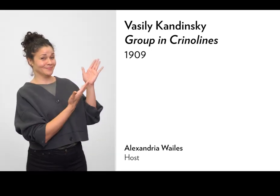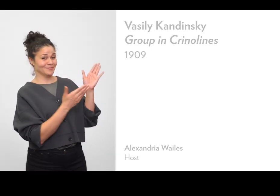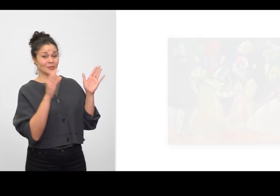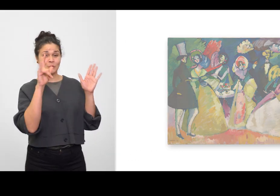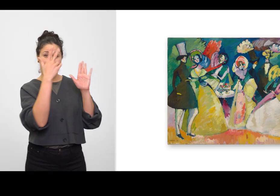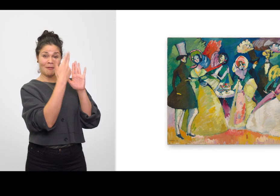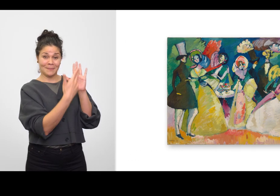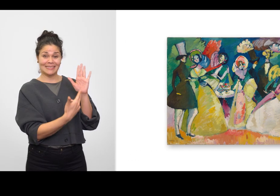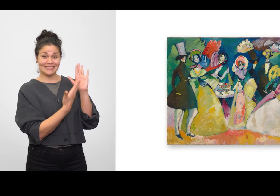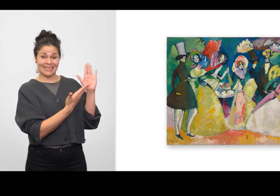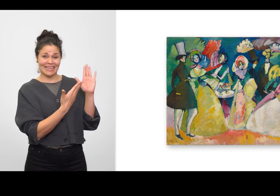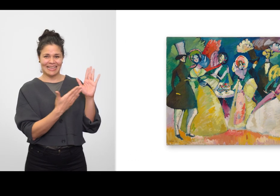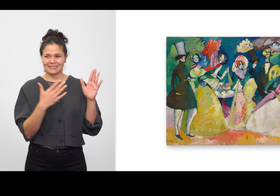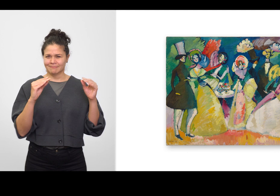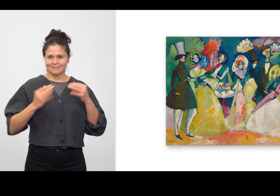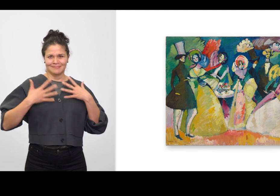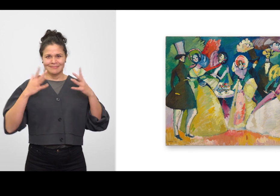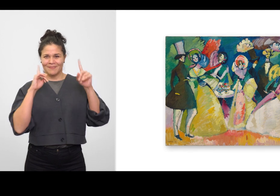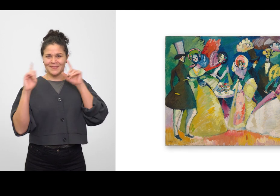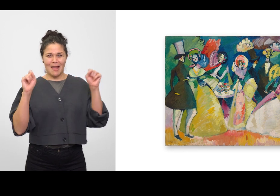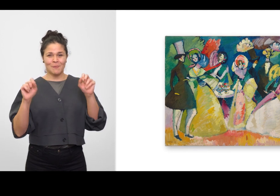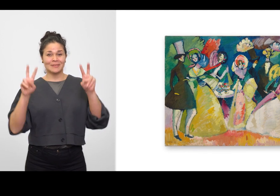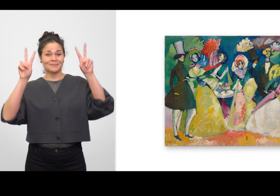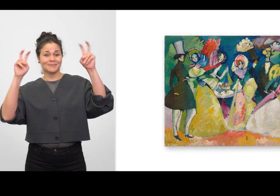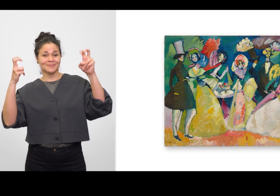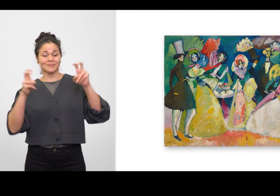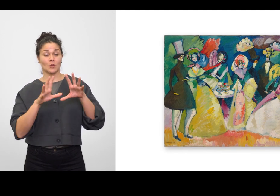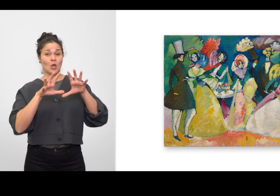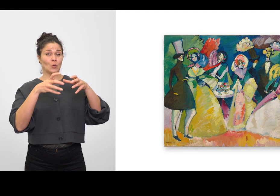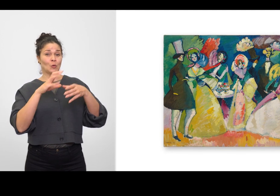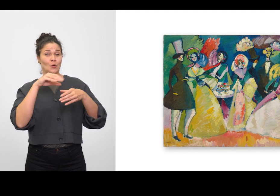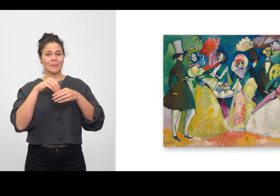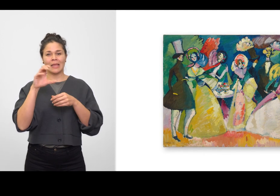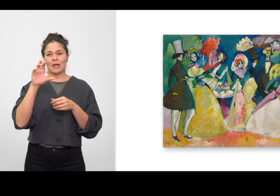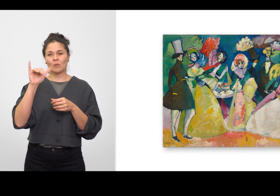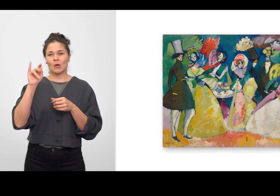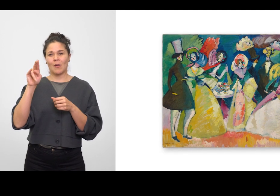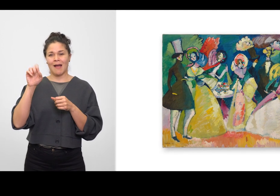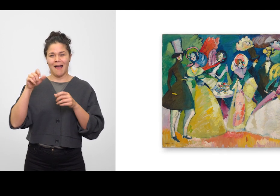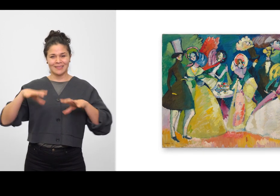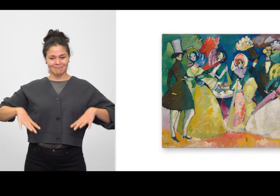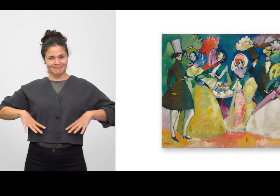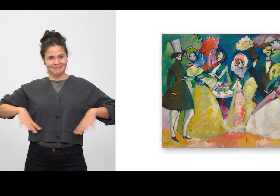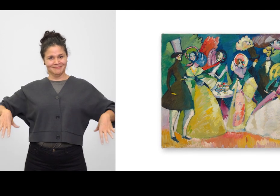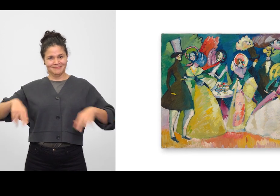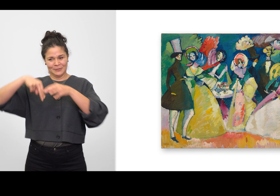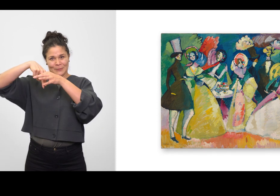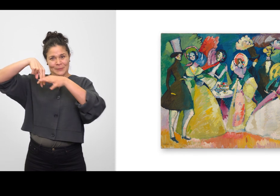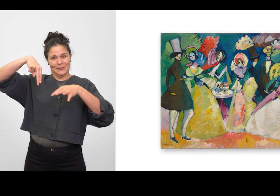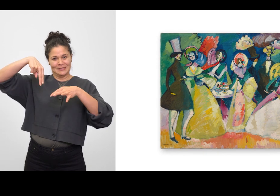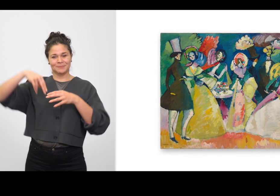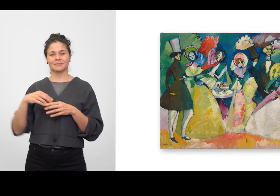"Group in Crinolines" is a vibrant oil painting